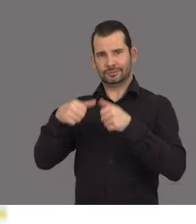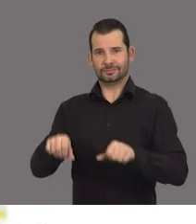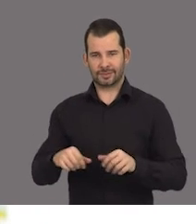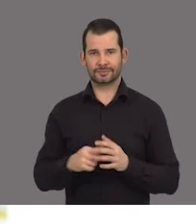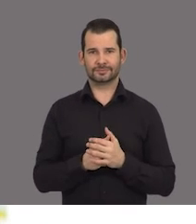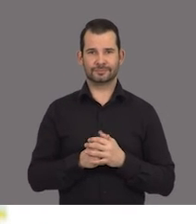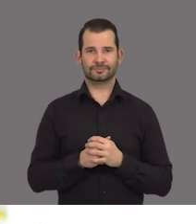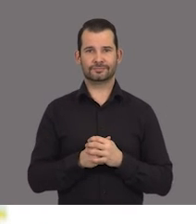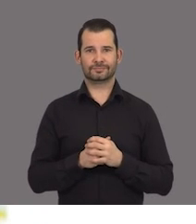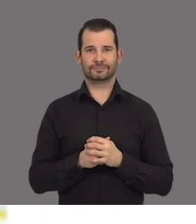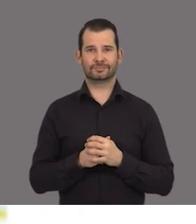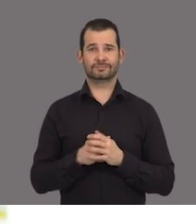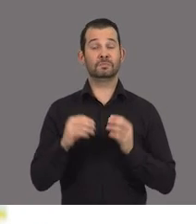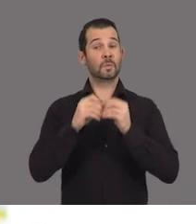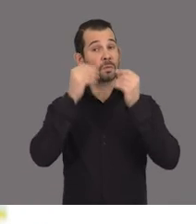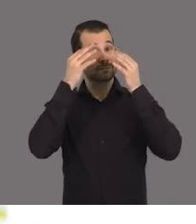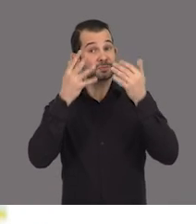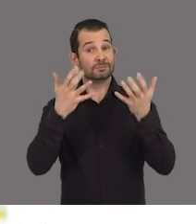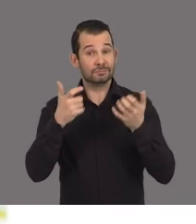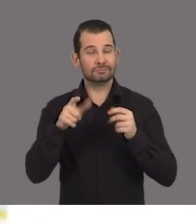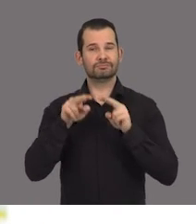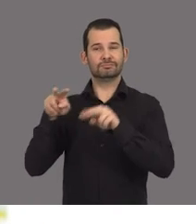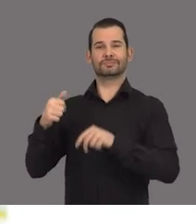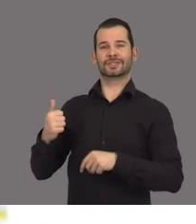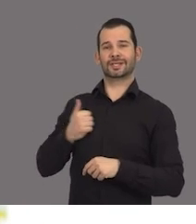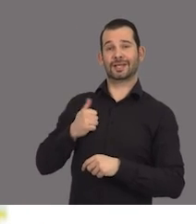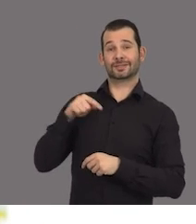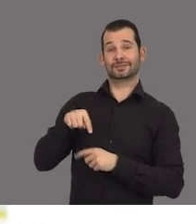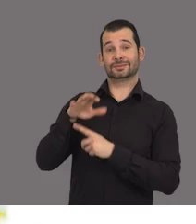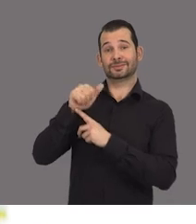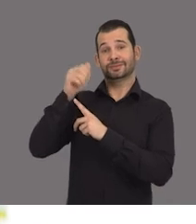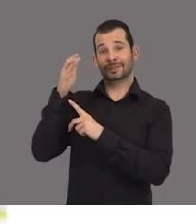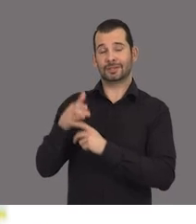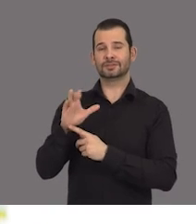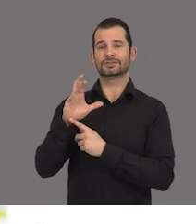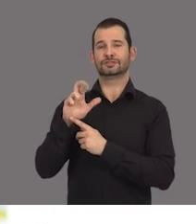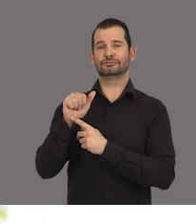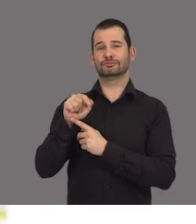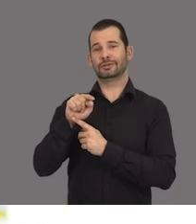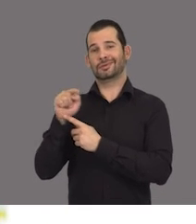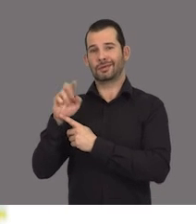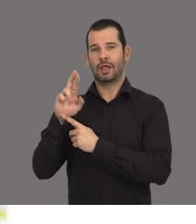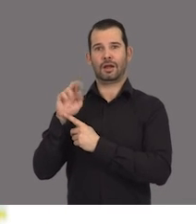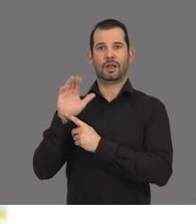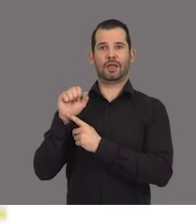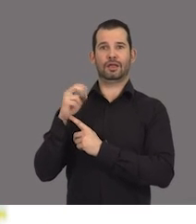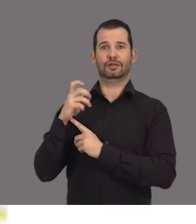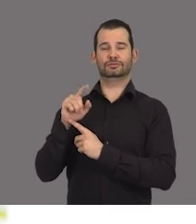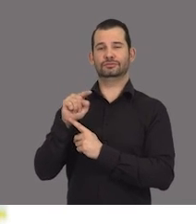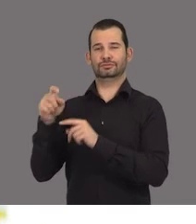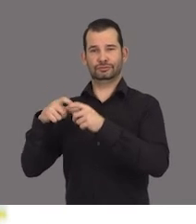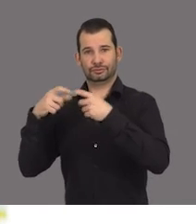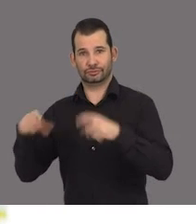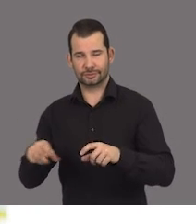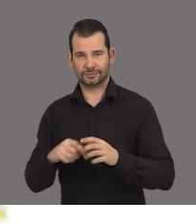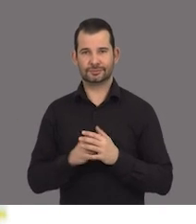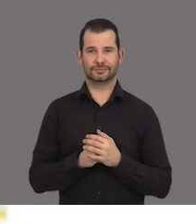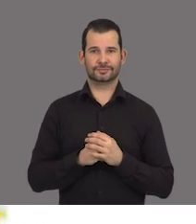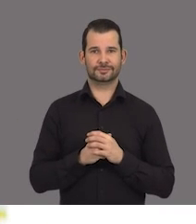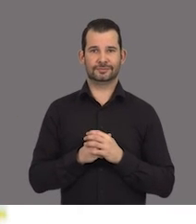For more information, go to canada.ca/cra-uncashed-cheques.